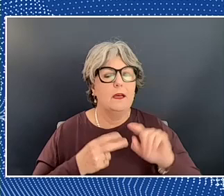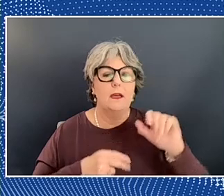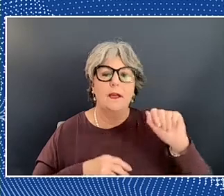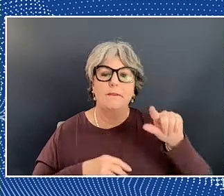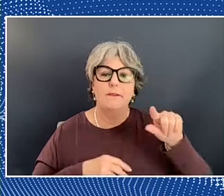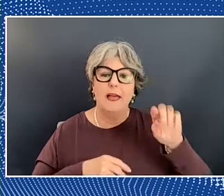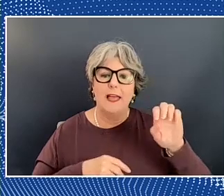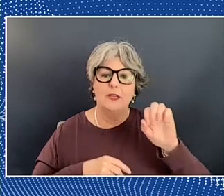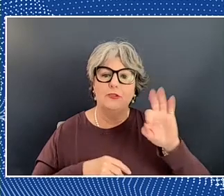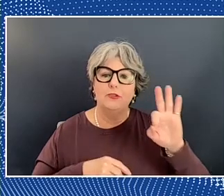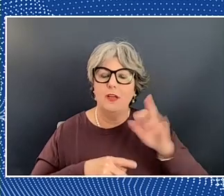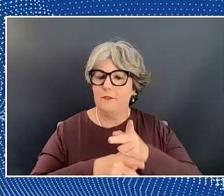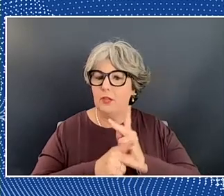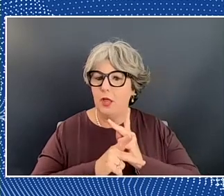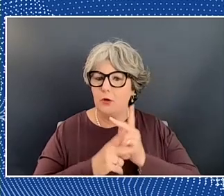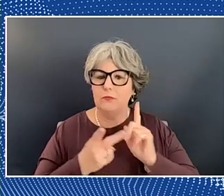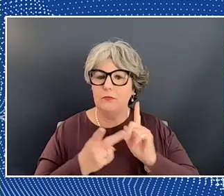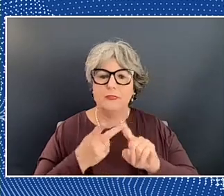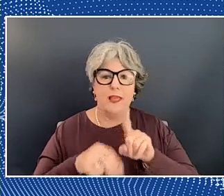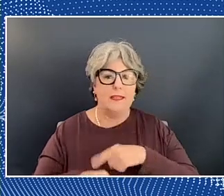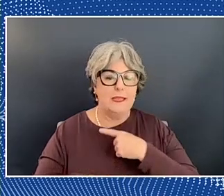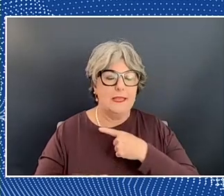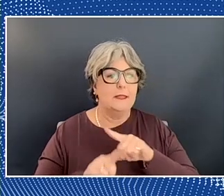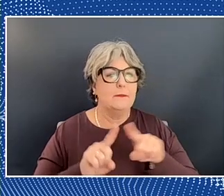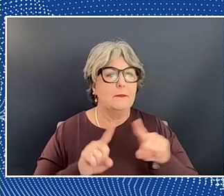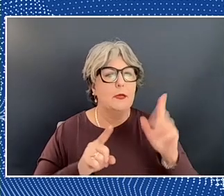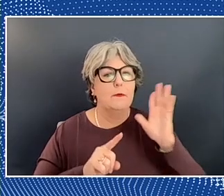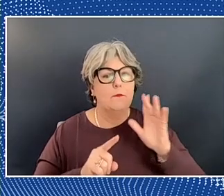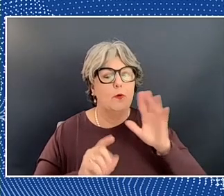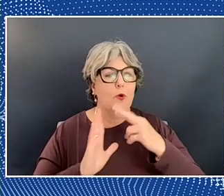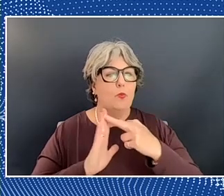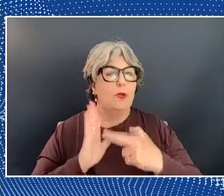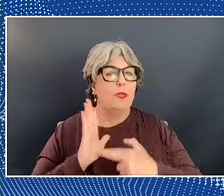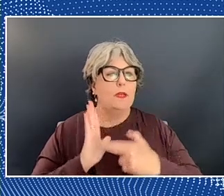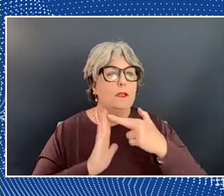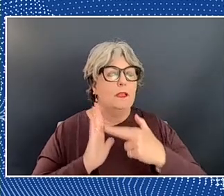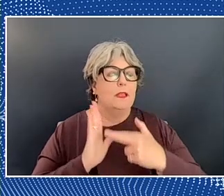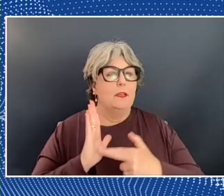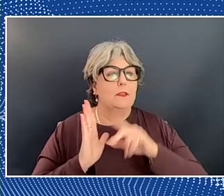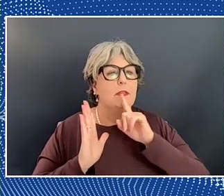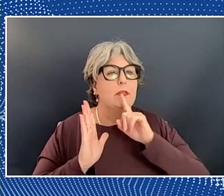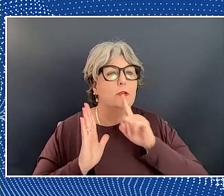bit. But we have previous regulation that is really looking at 25-year periods